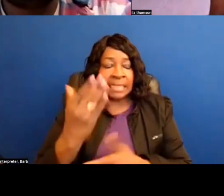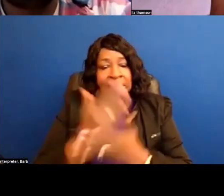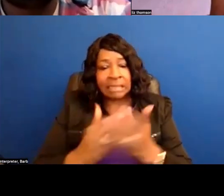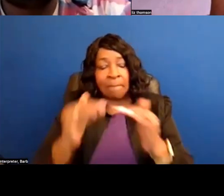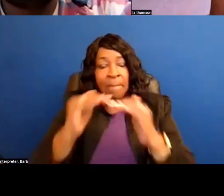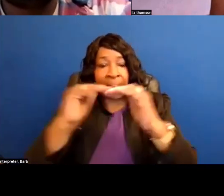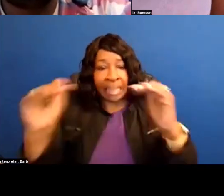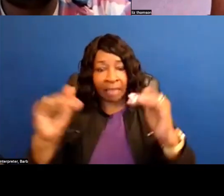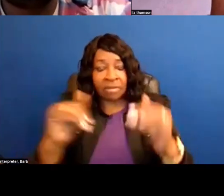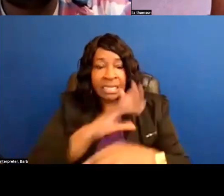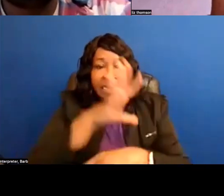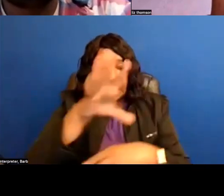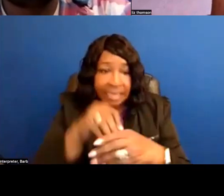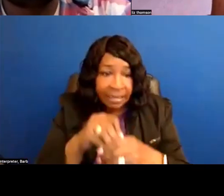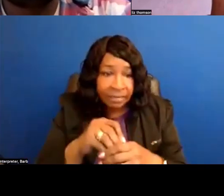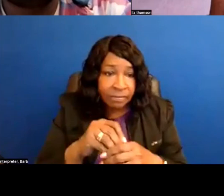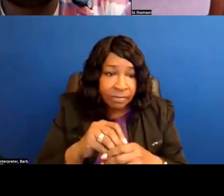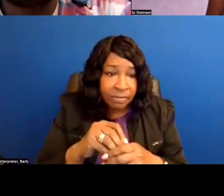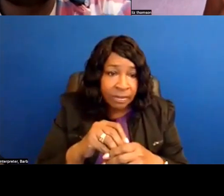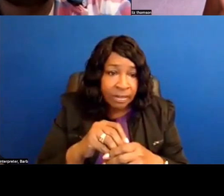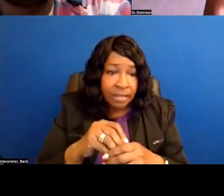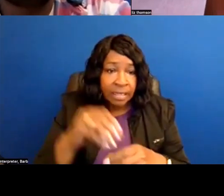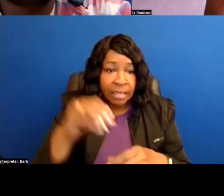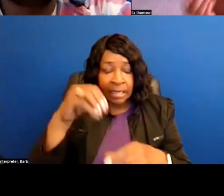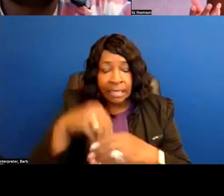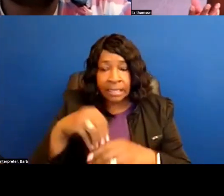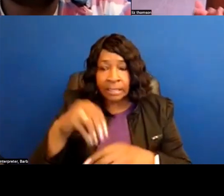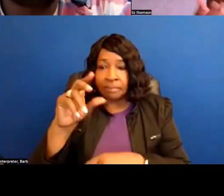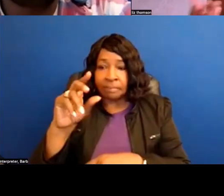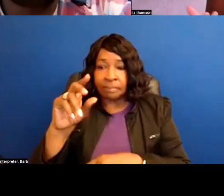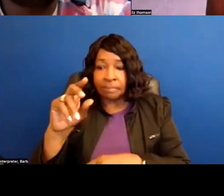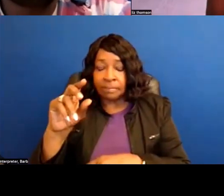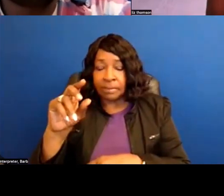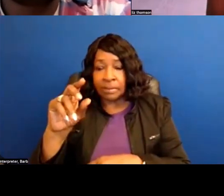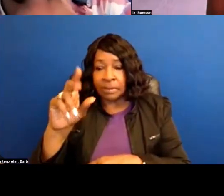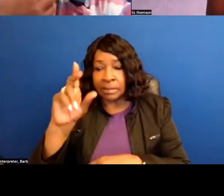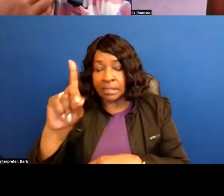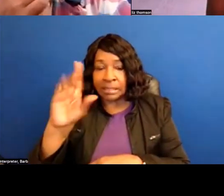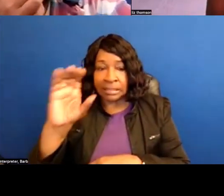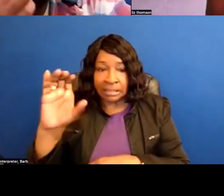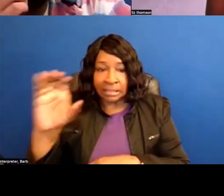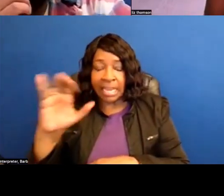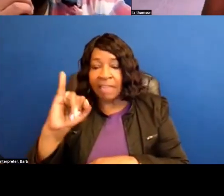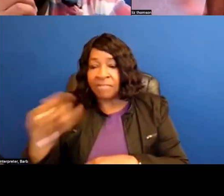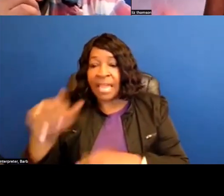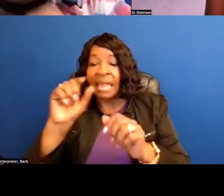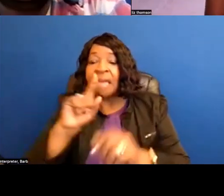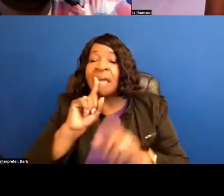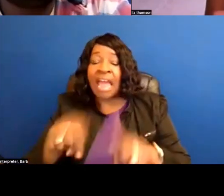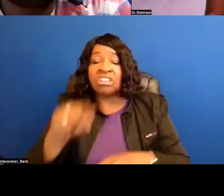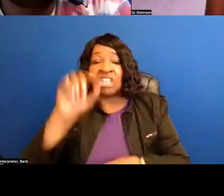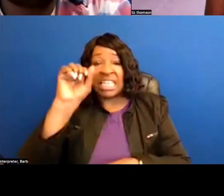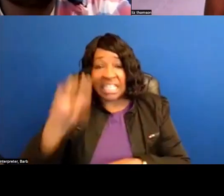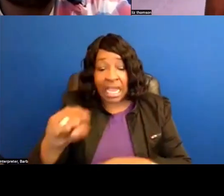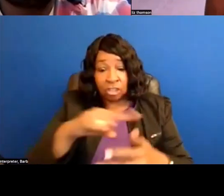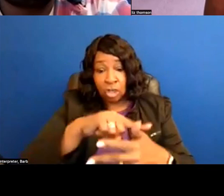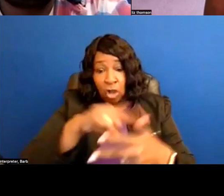with the particular DCC. If they answered yes to all those three, then they were it, it was fine.